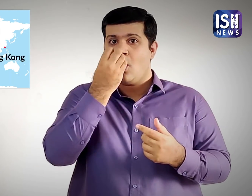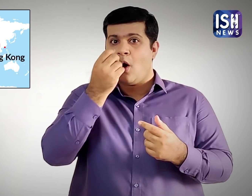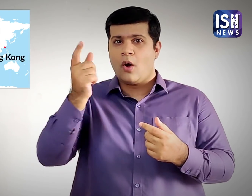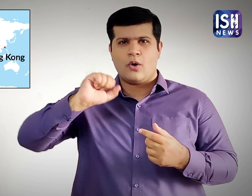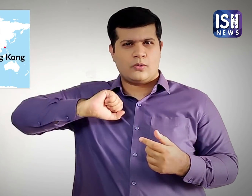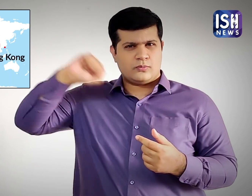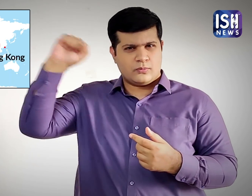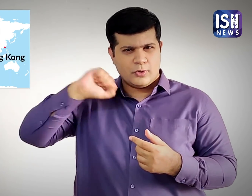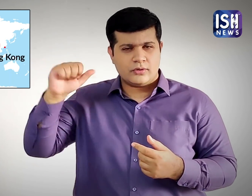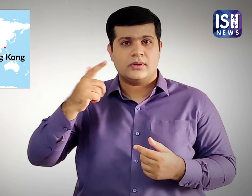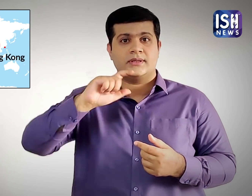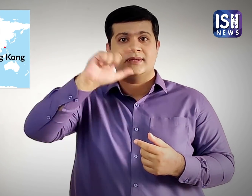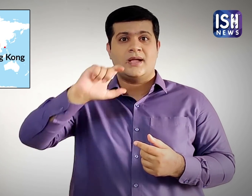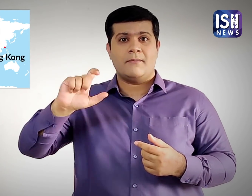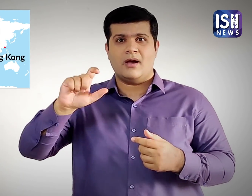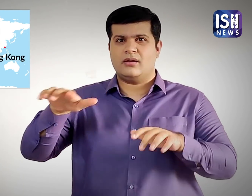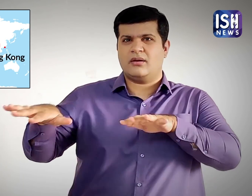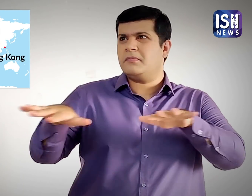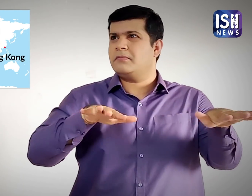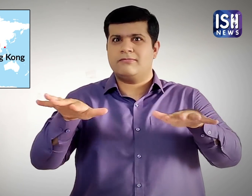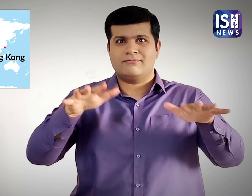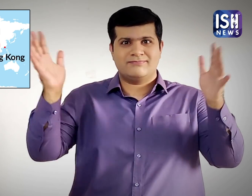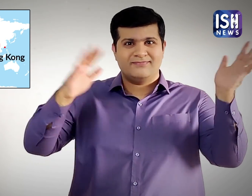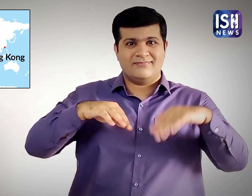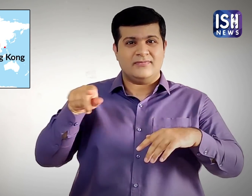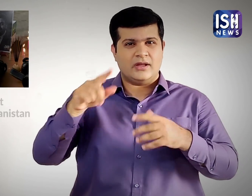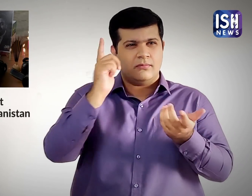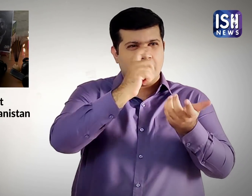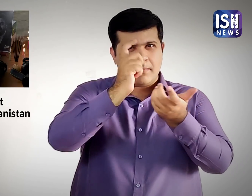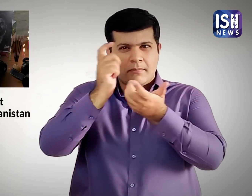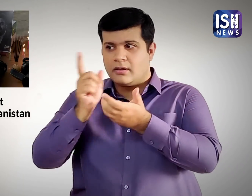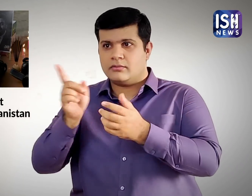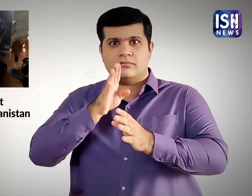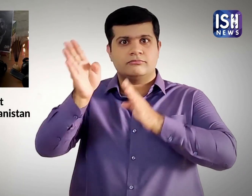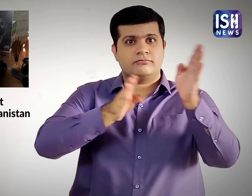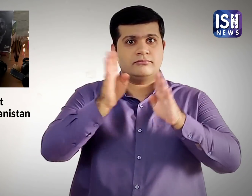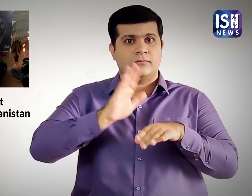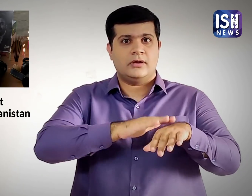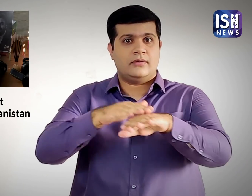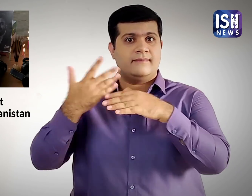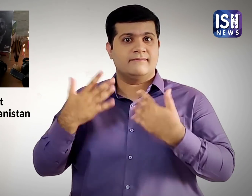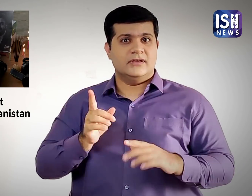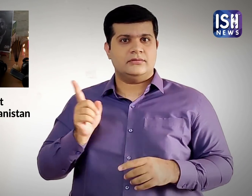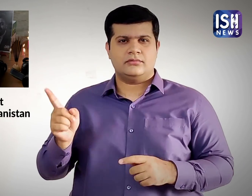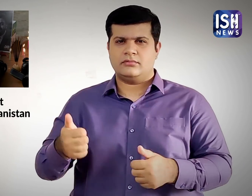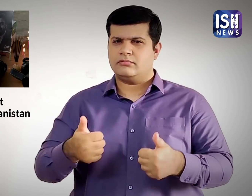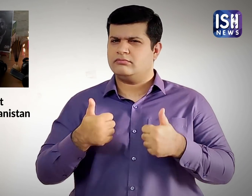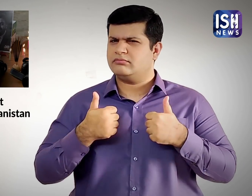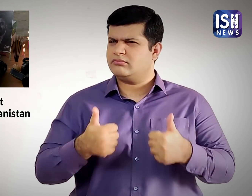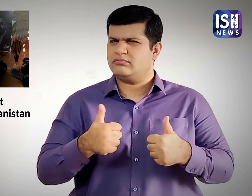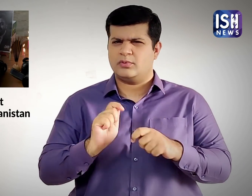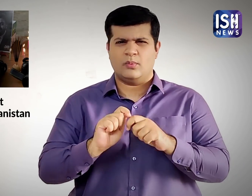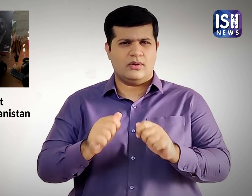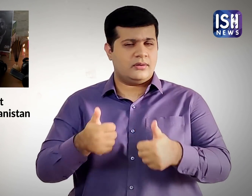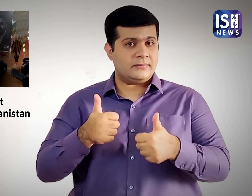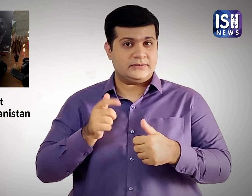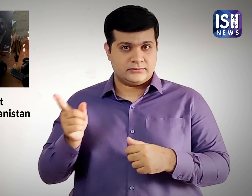the Hong Kong protests and Nepal earthquakes. He was a brilliant photographer.